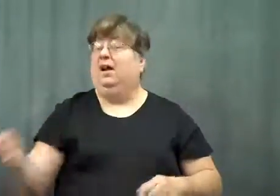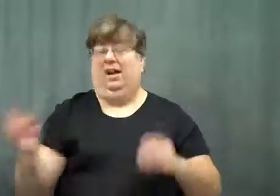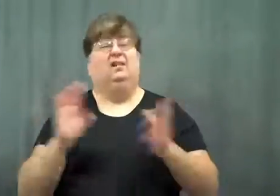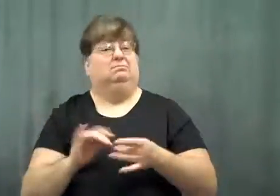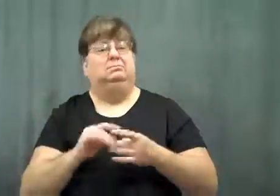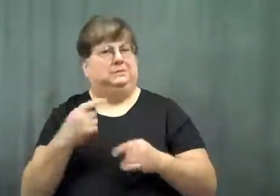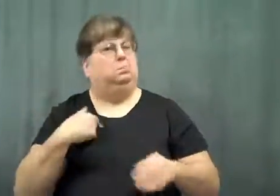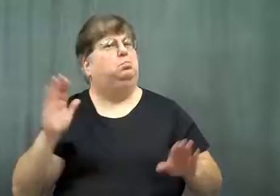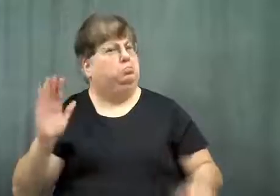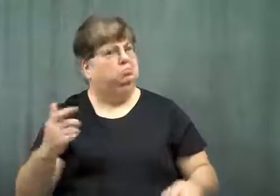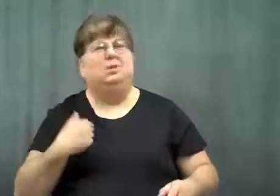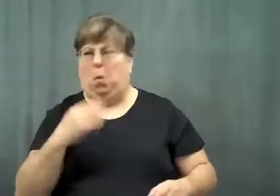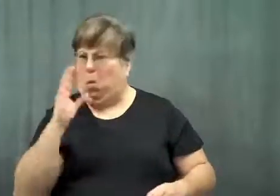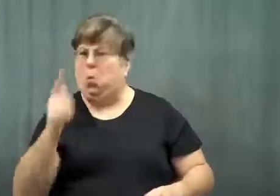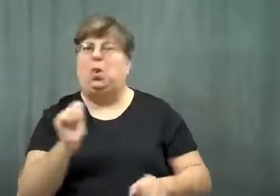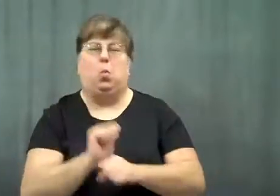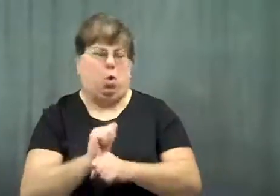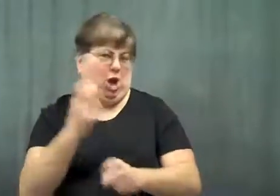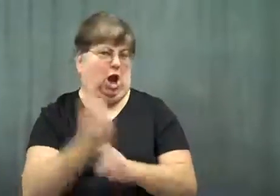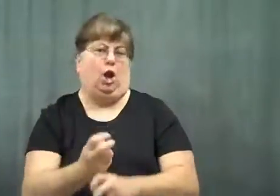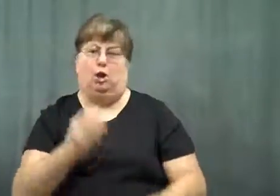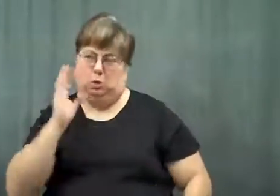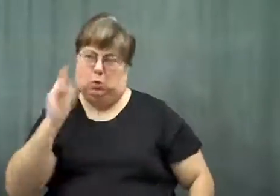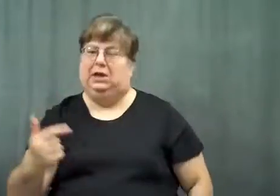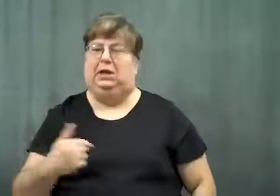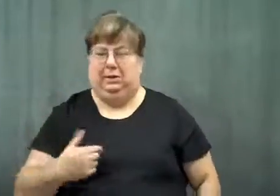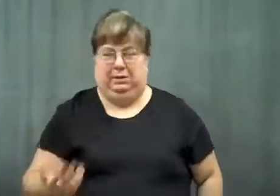She has promised to work hard as a Justice.